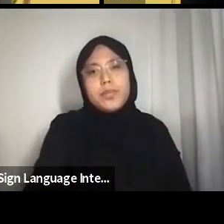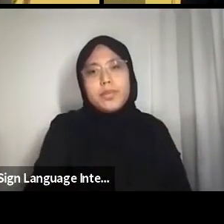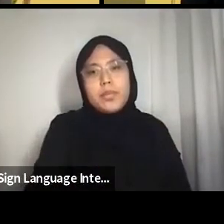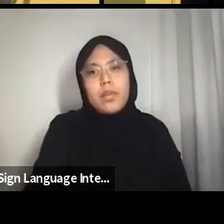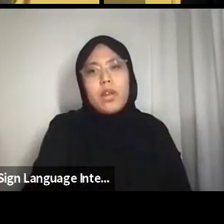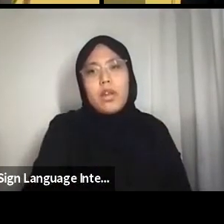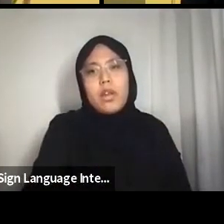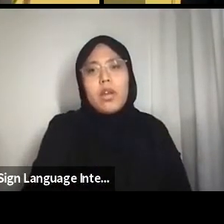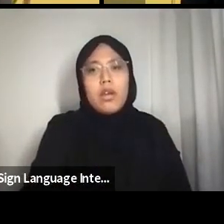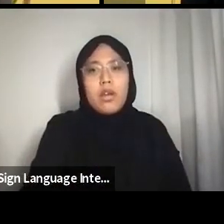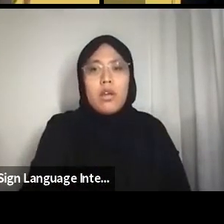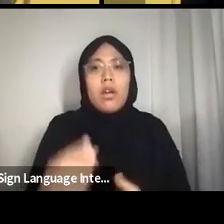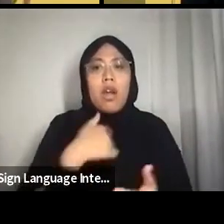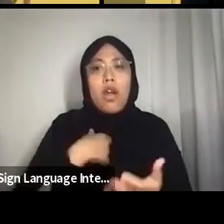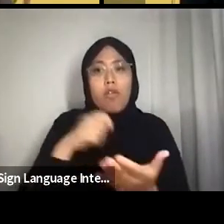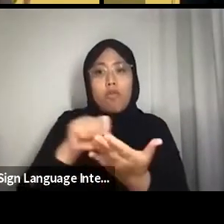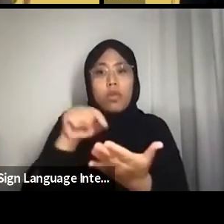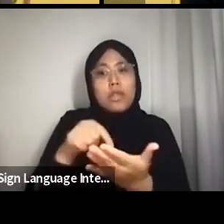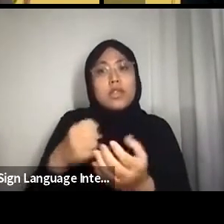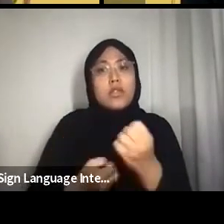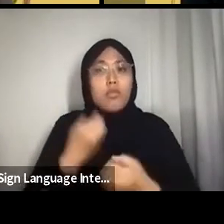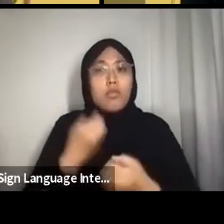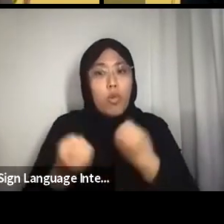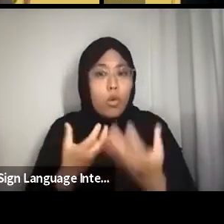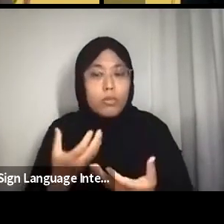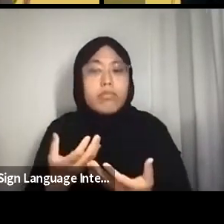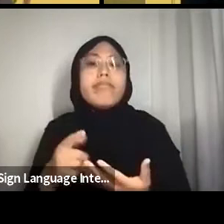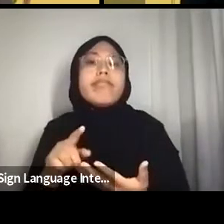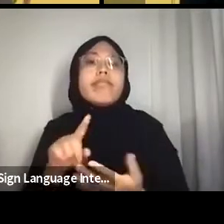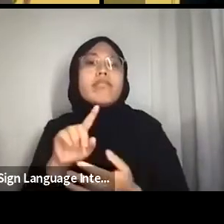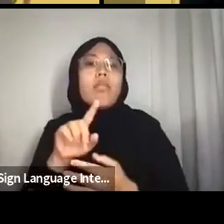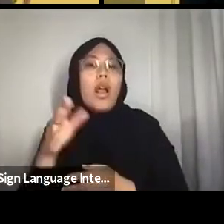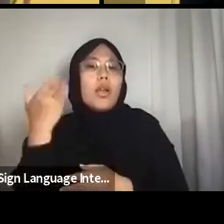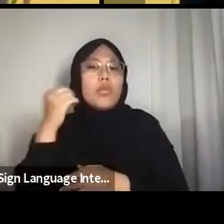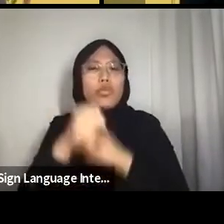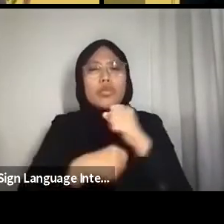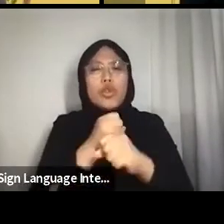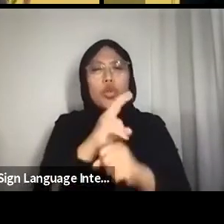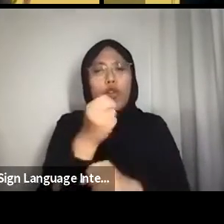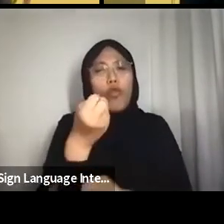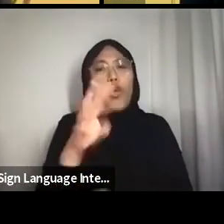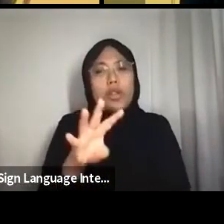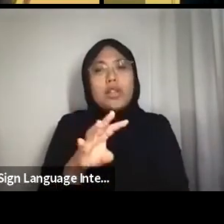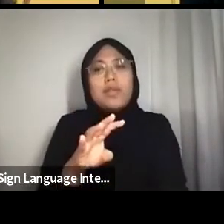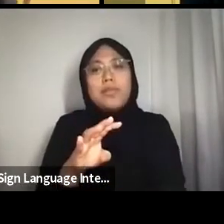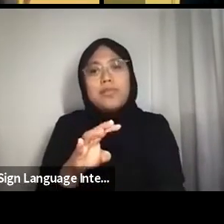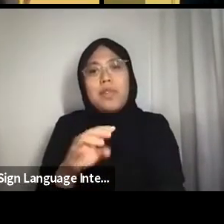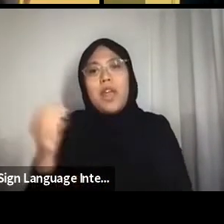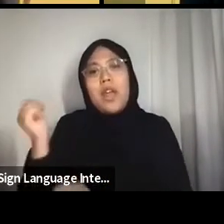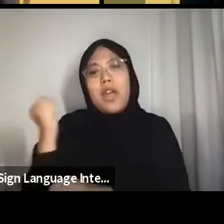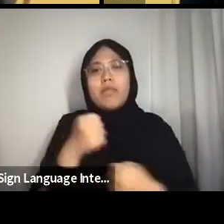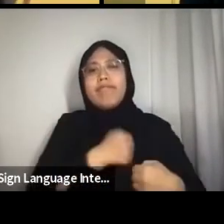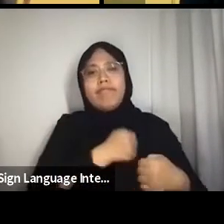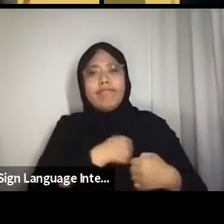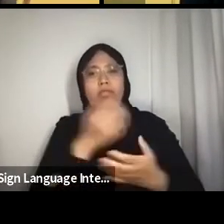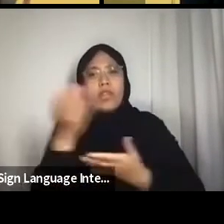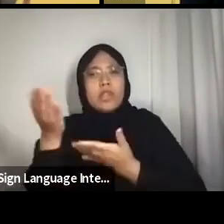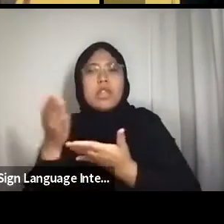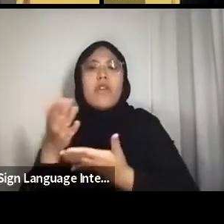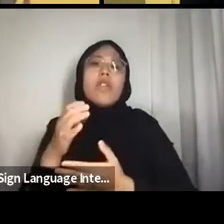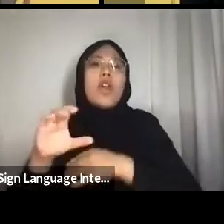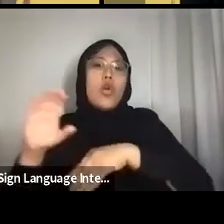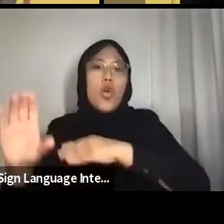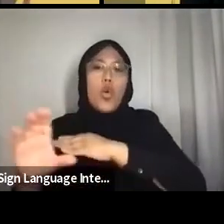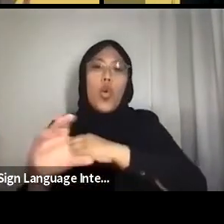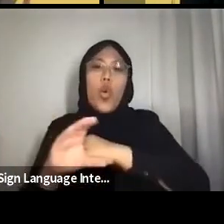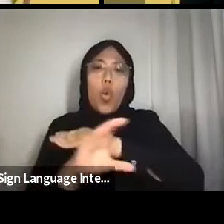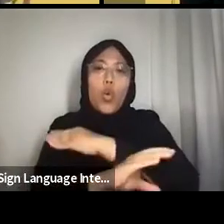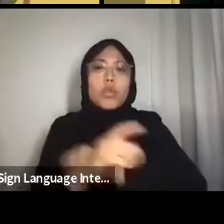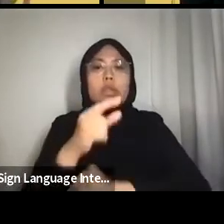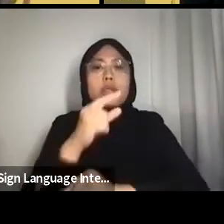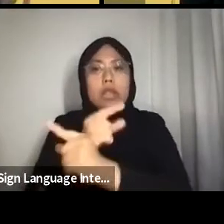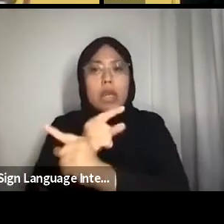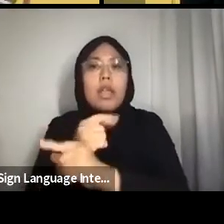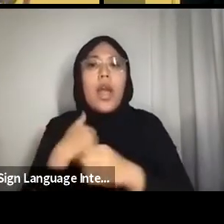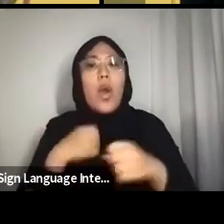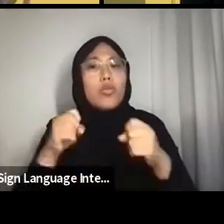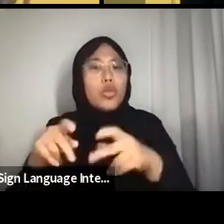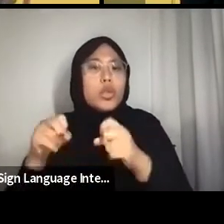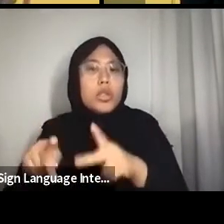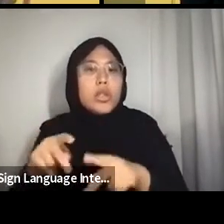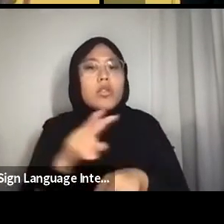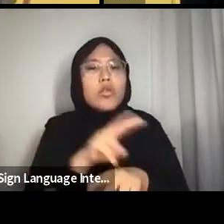I had the opportunity to patrol the Southern waters of Singapore and often caught glimpses of the southern islands—Pulau Sudong, Pulau Pawai and Pulau Senang.